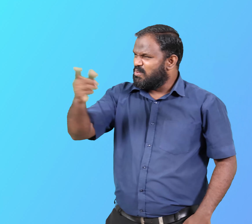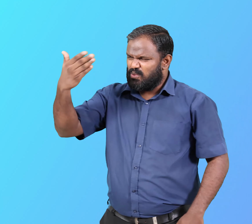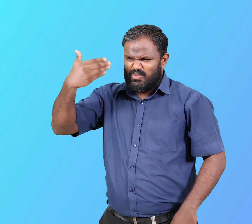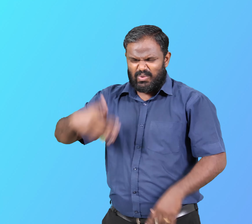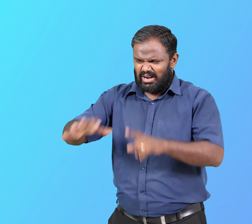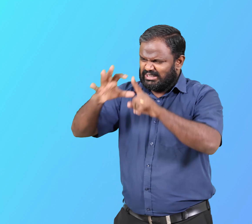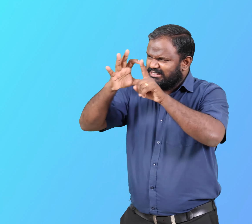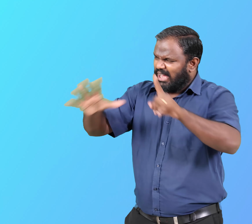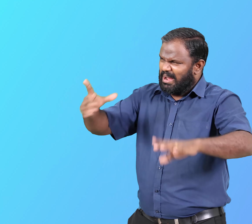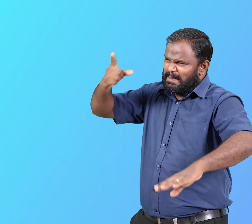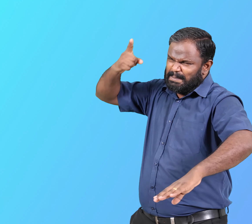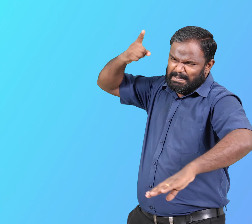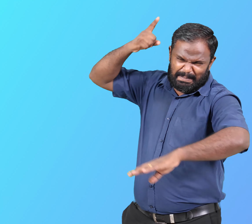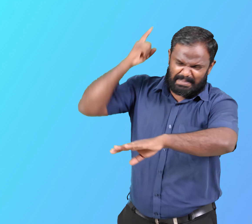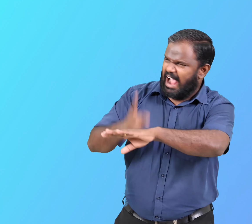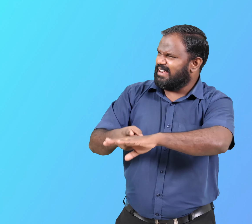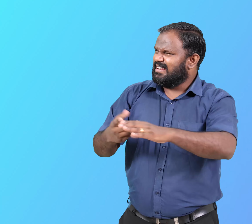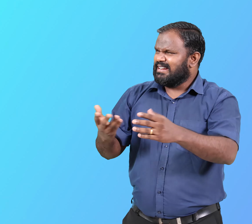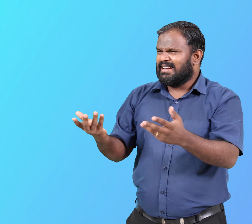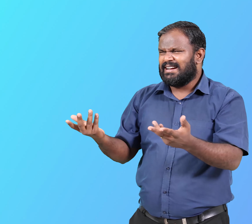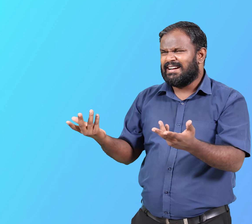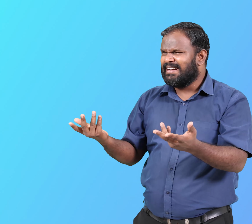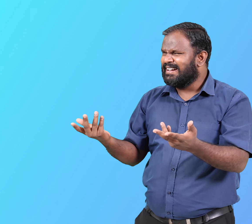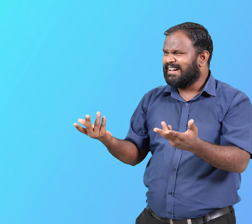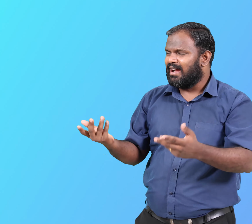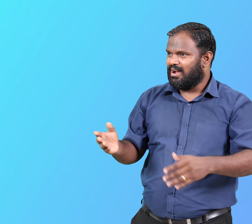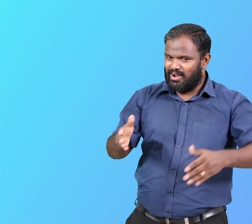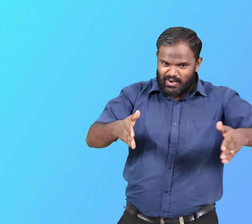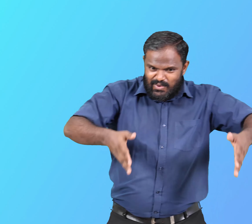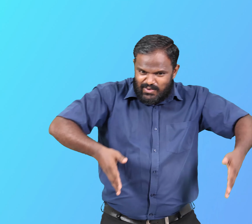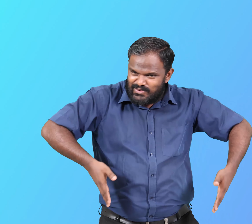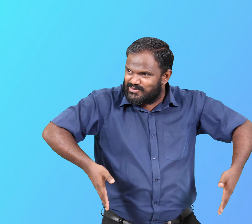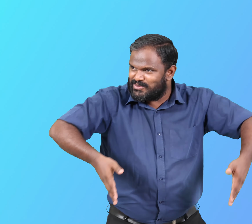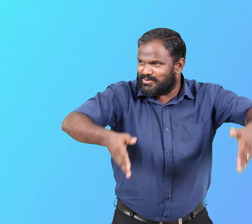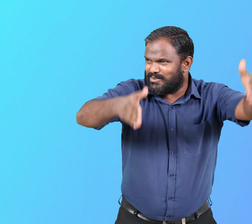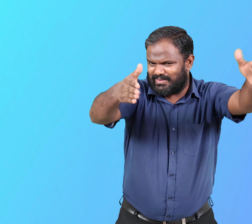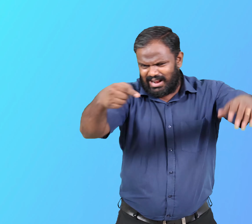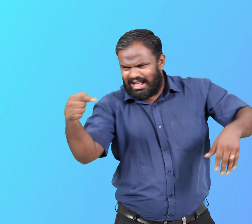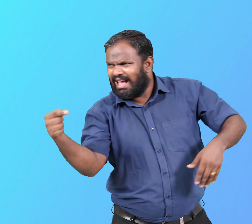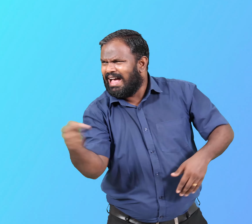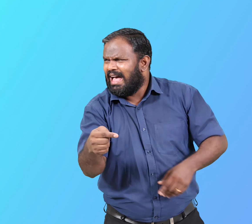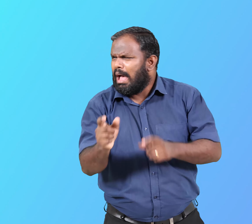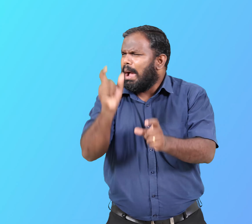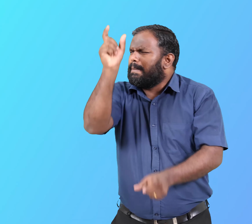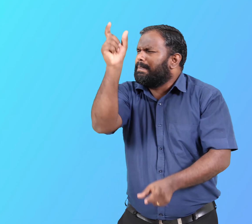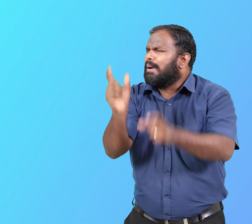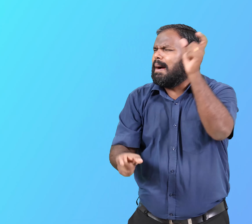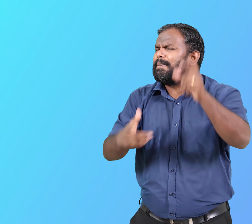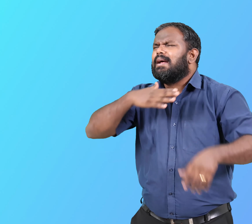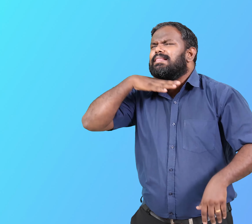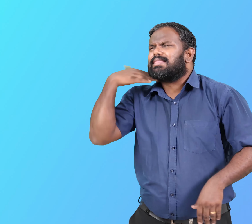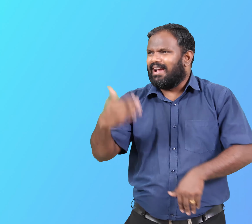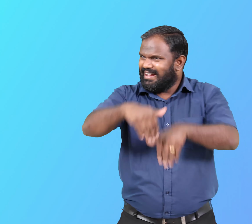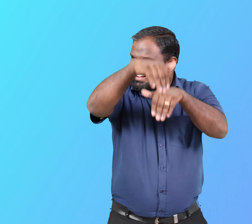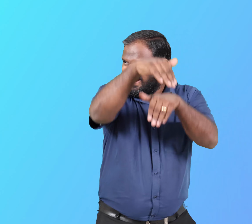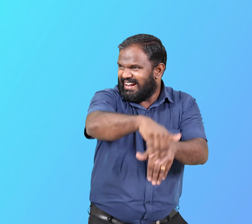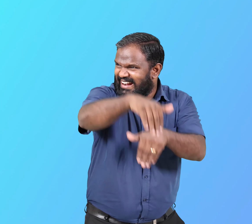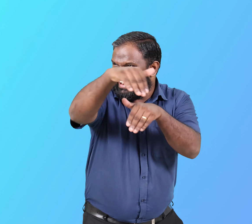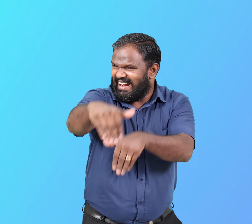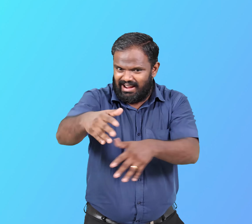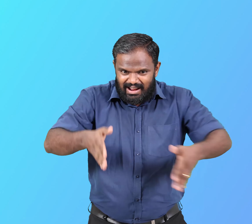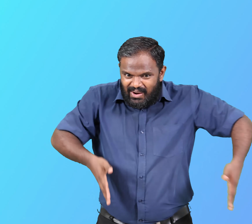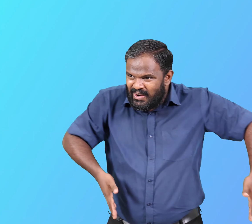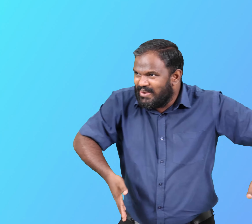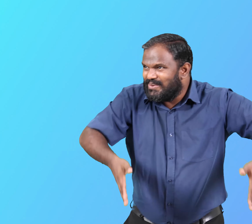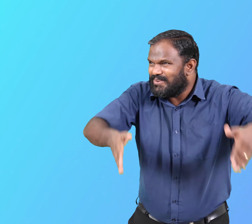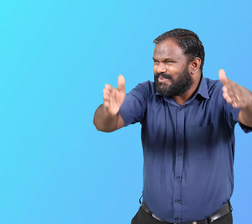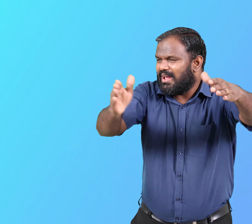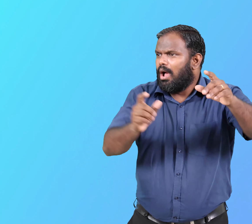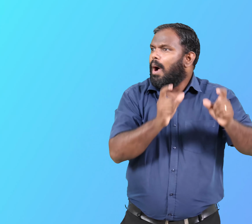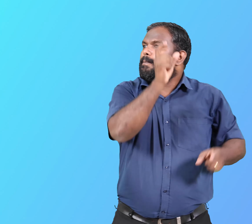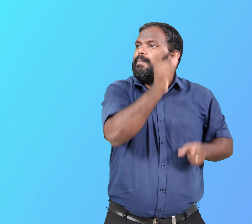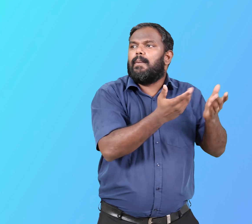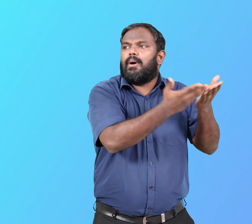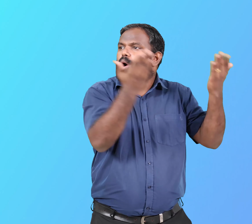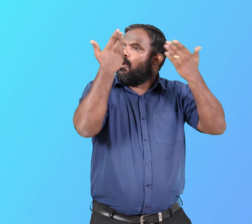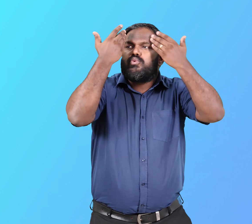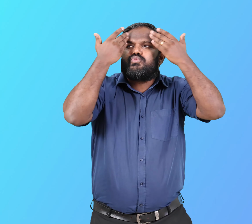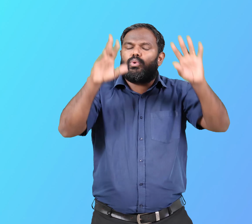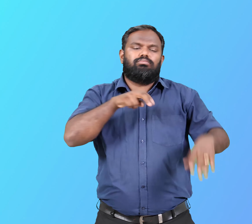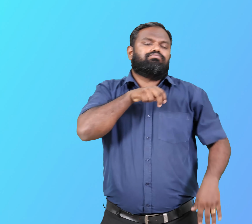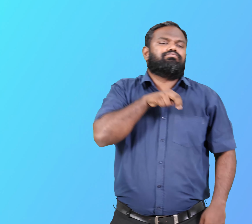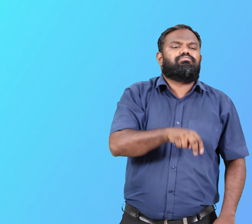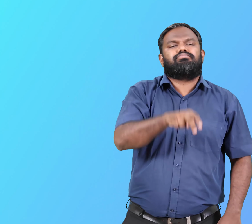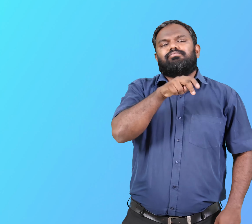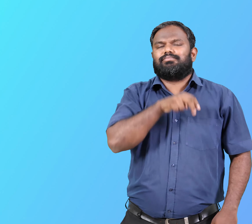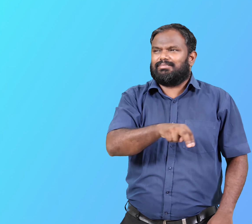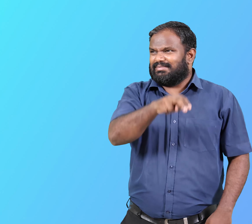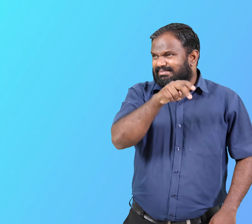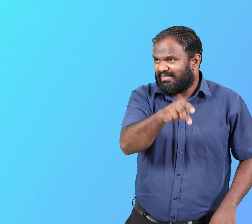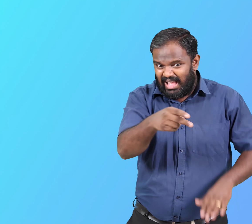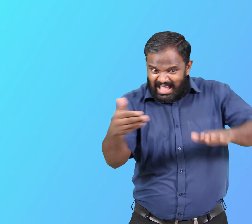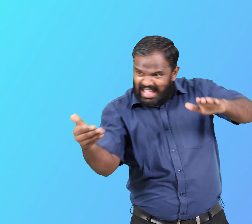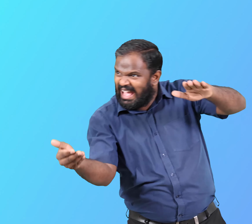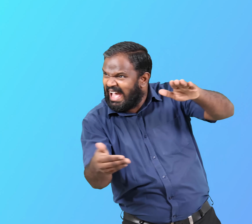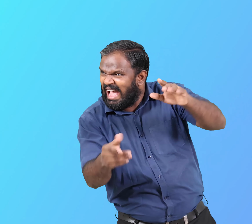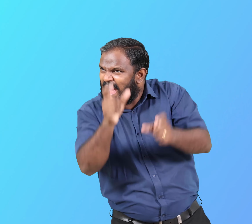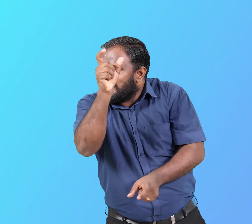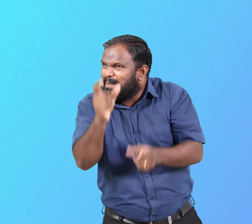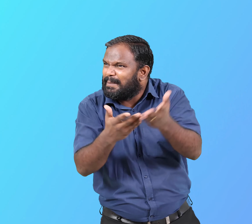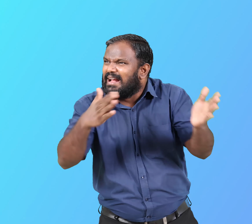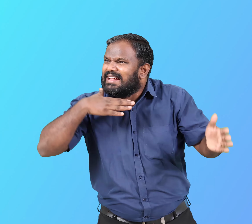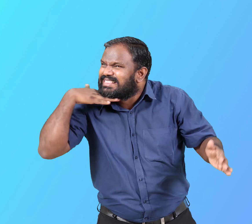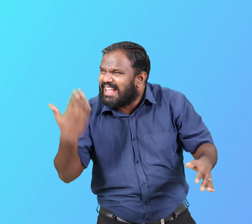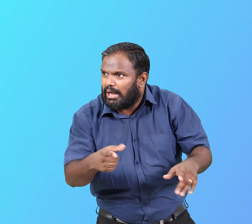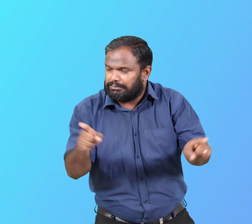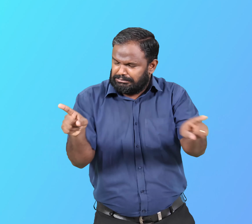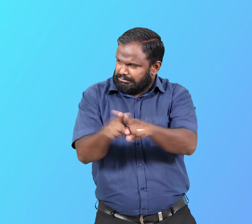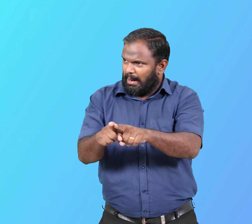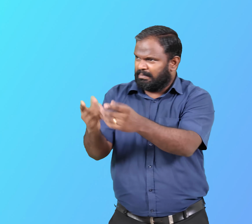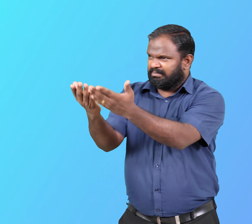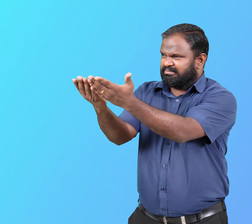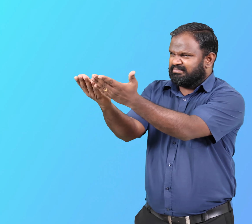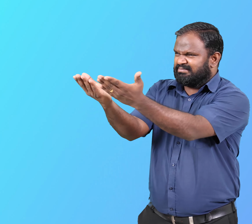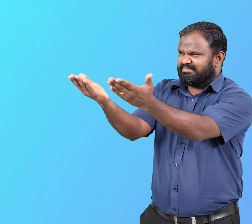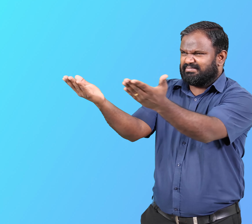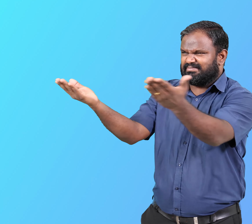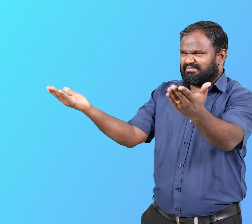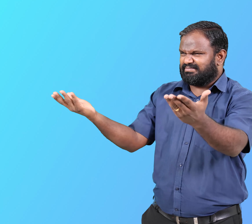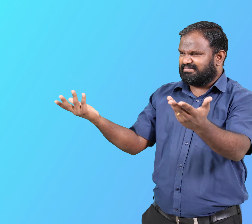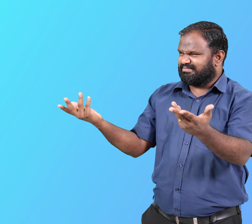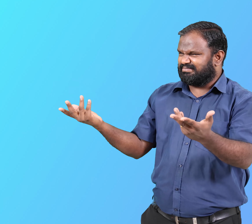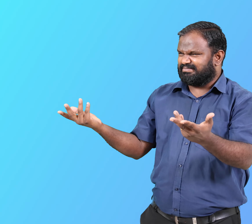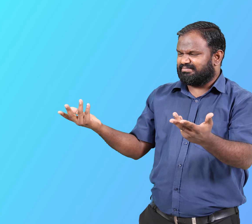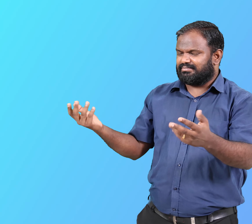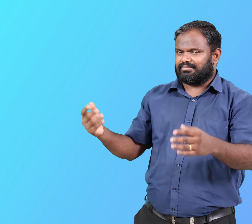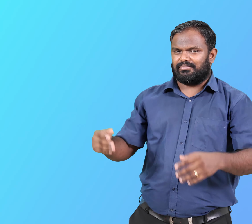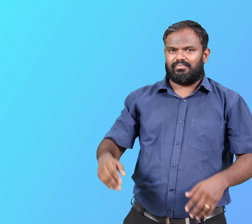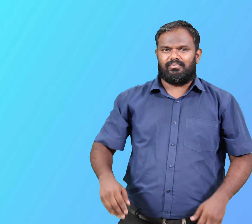It will be bad for you, because you are like hidden graves that people walk on without realizing it.”